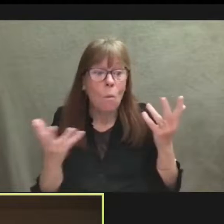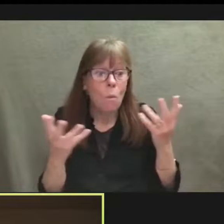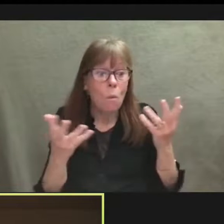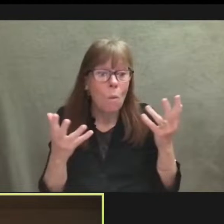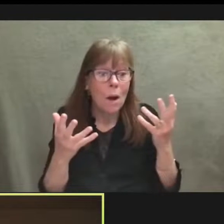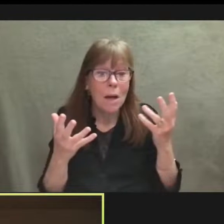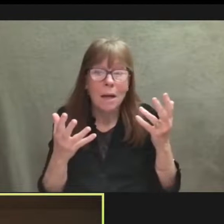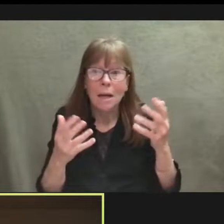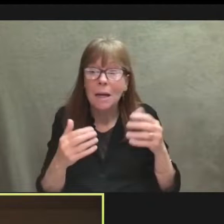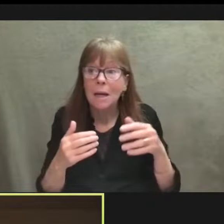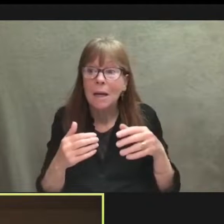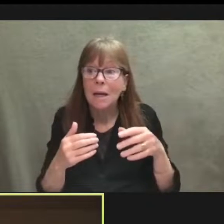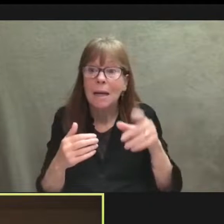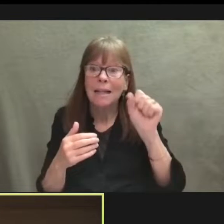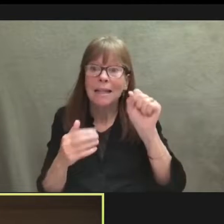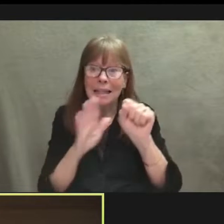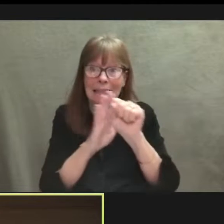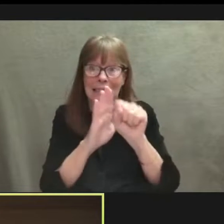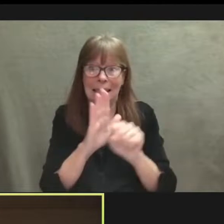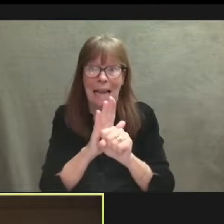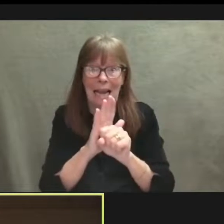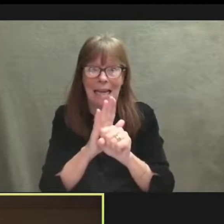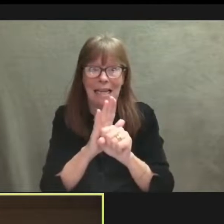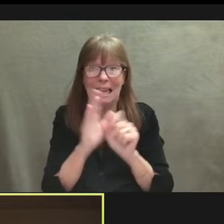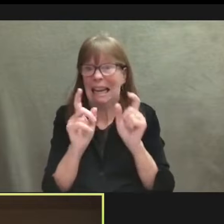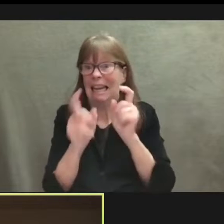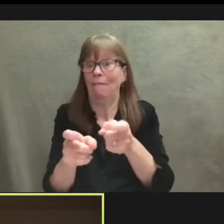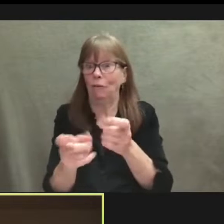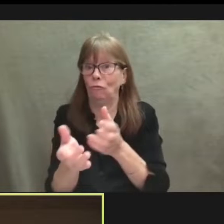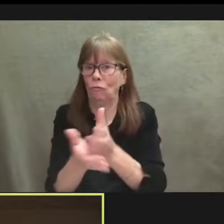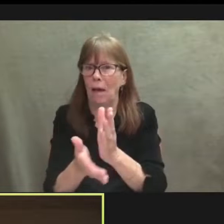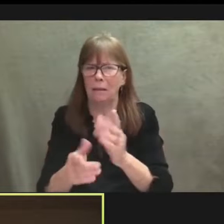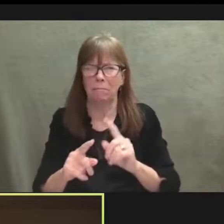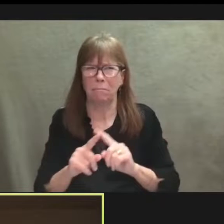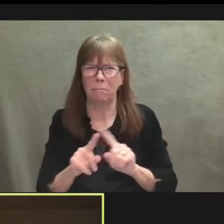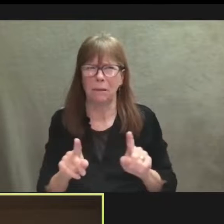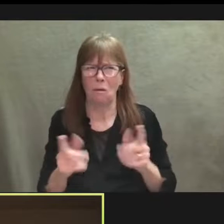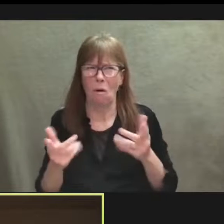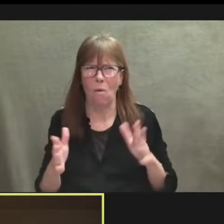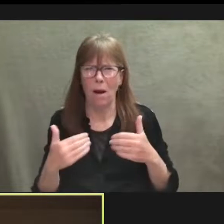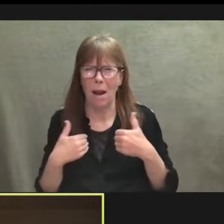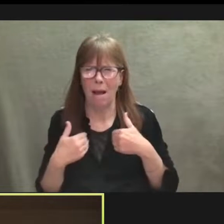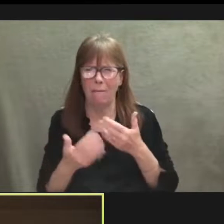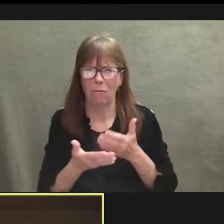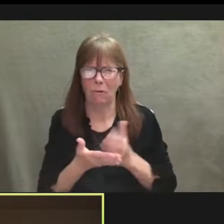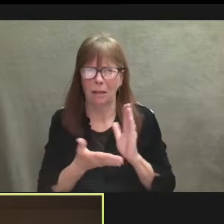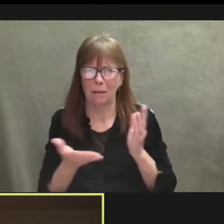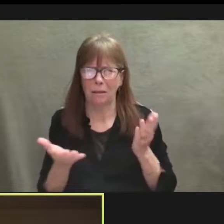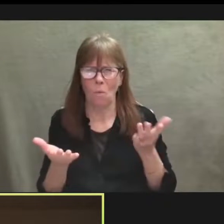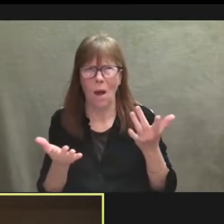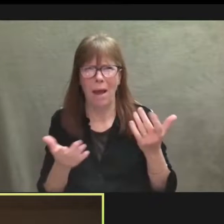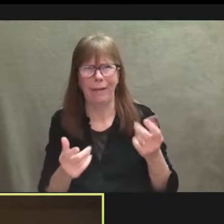they give us rights, but we already have worth and rights aside from the states,